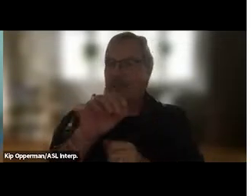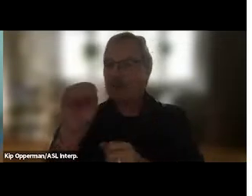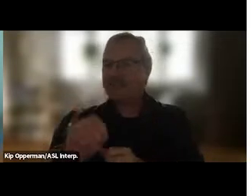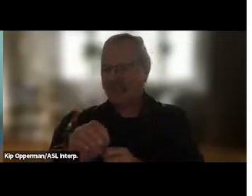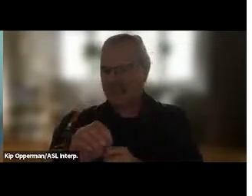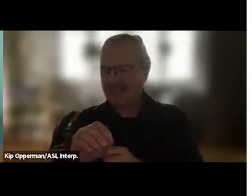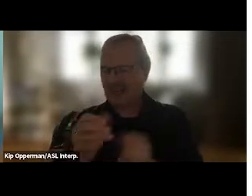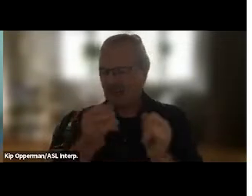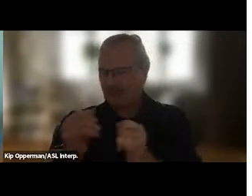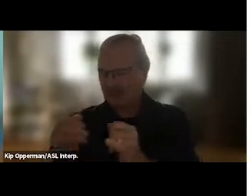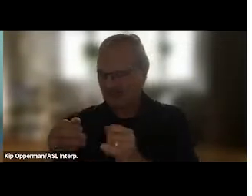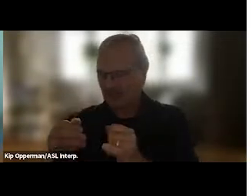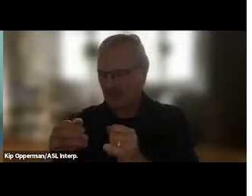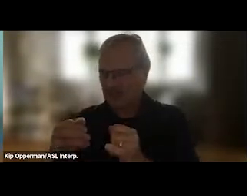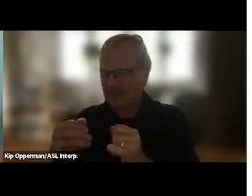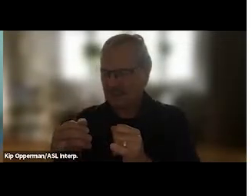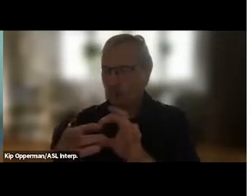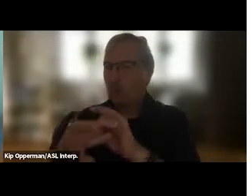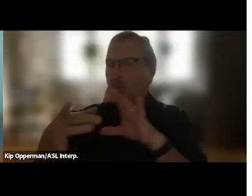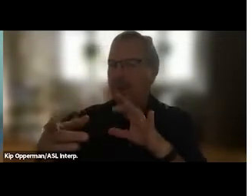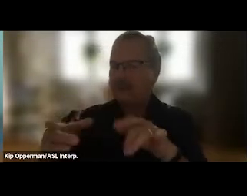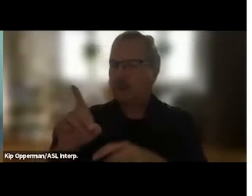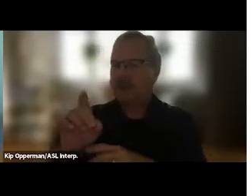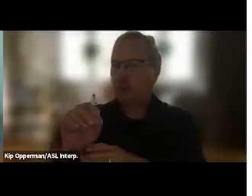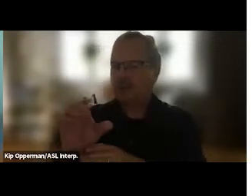being released to a DOC facility.